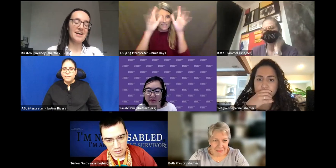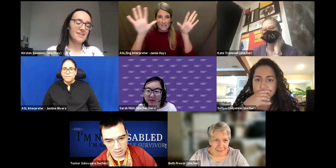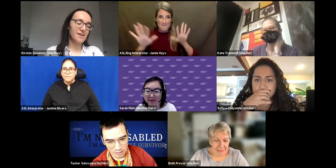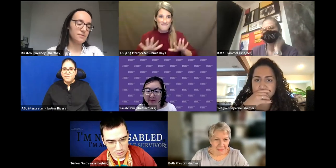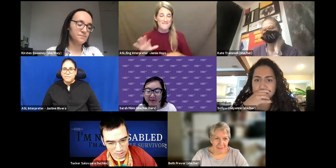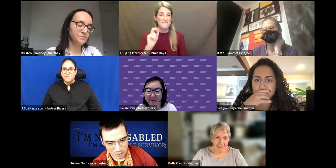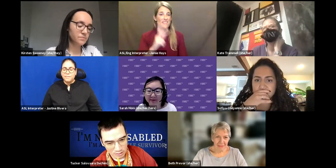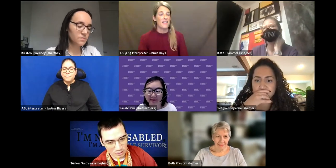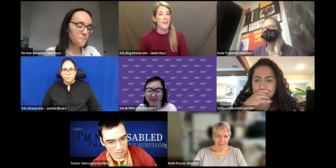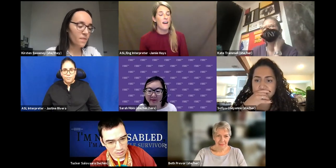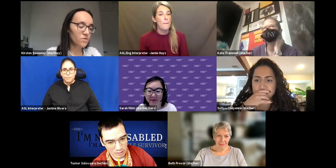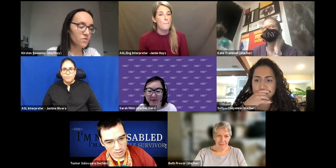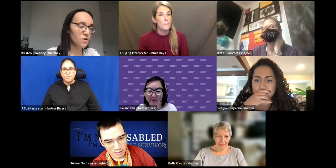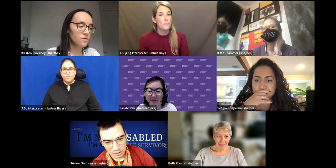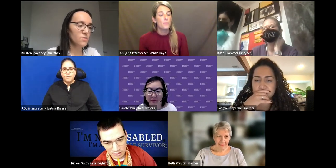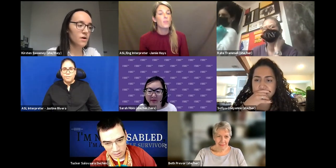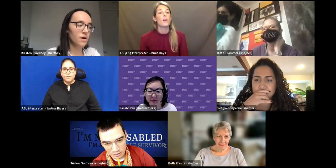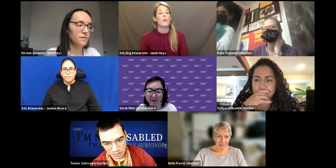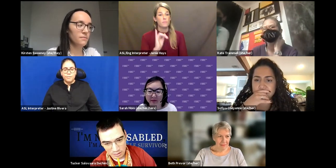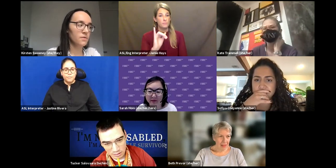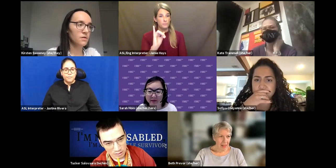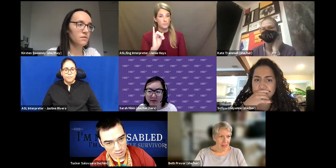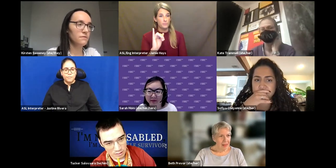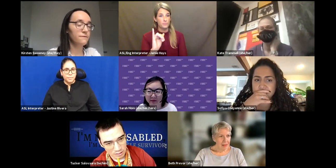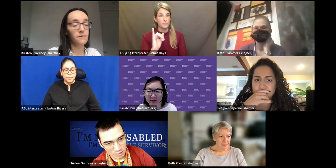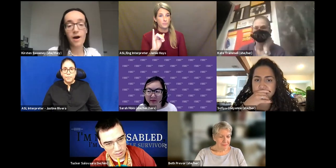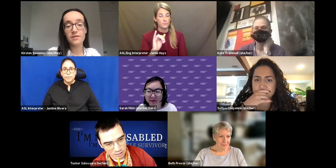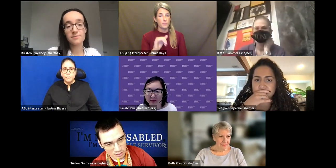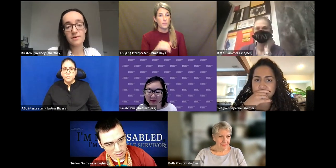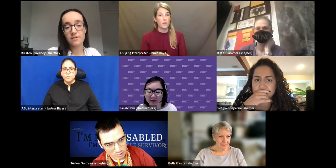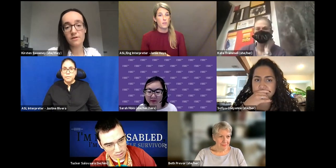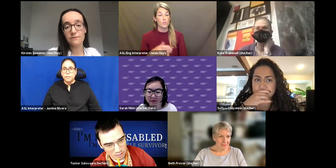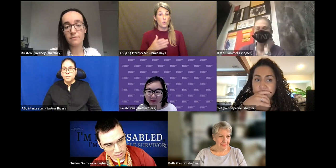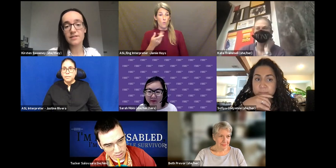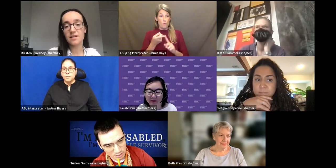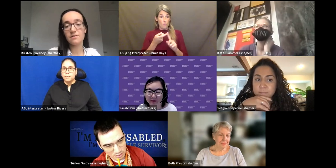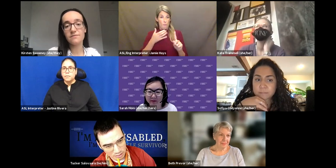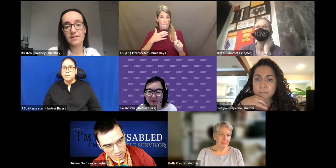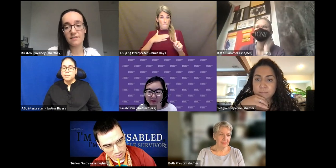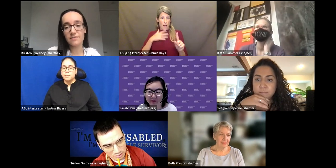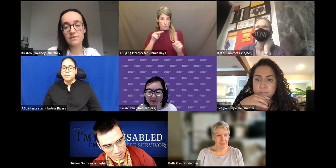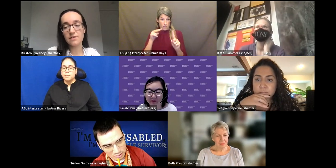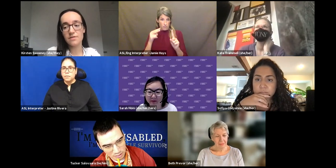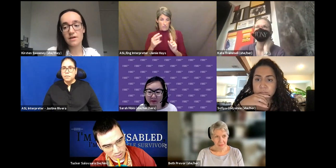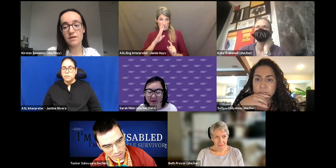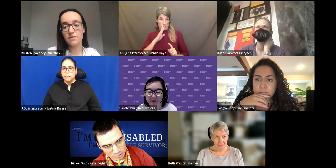right. So I'll speak, you know, for myself, I definitely think